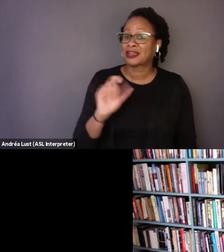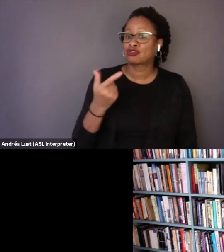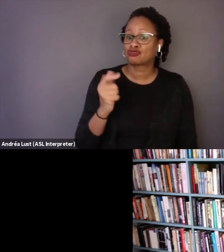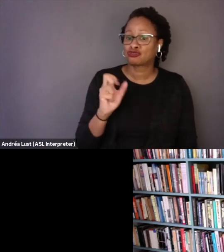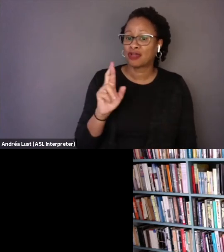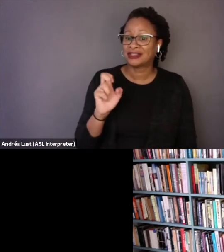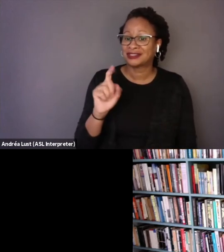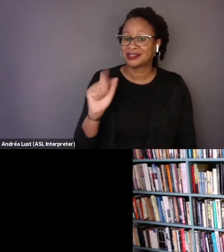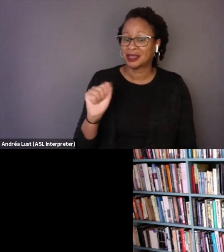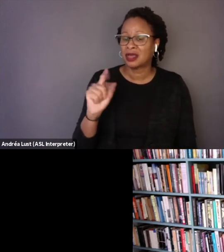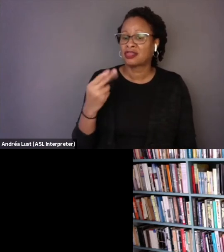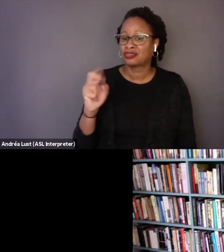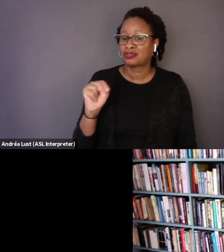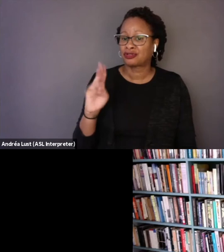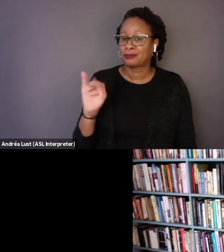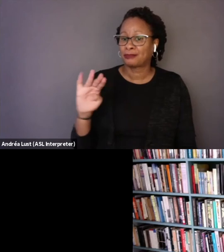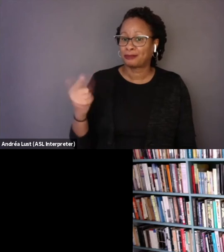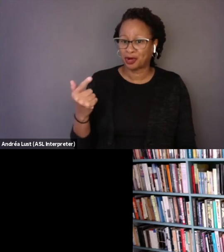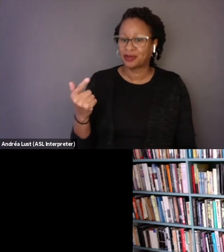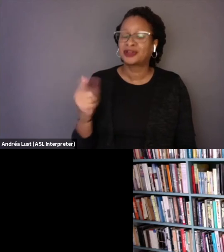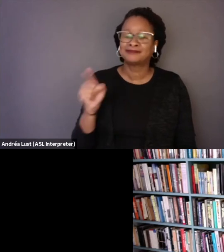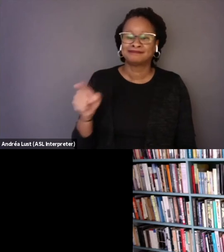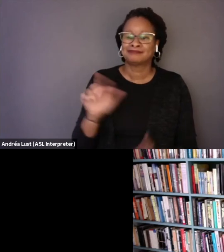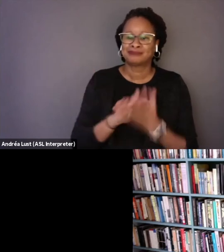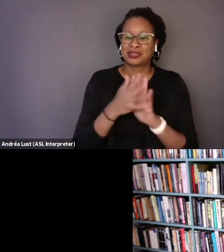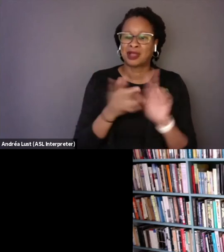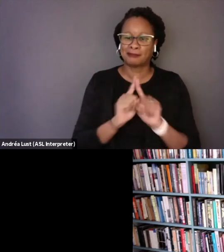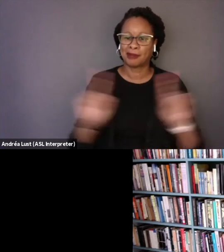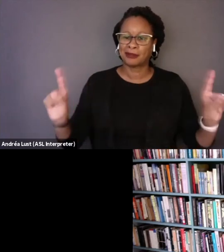and a young woman trying to fight for her planet